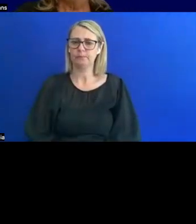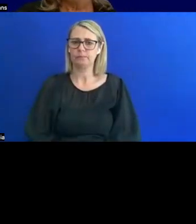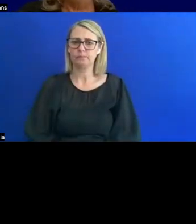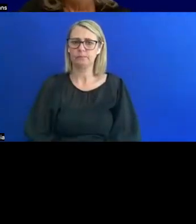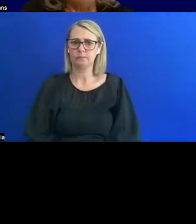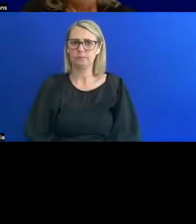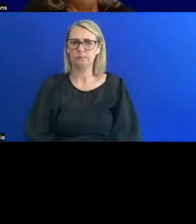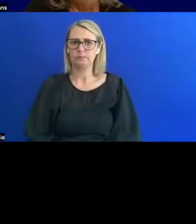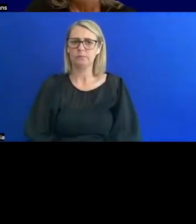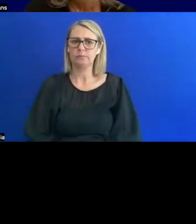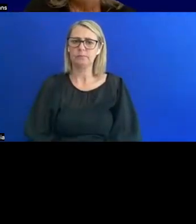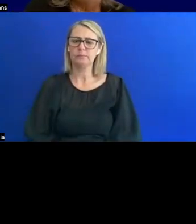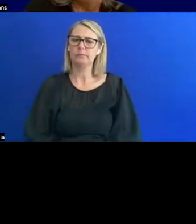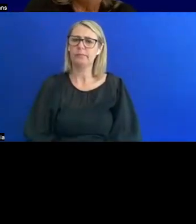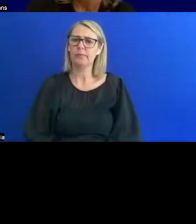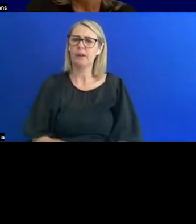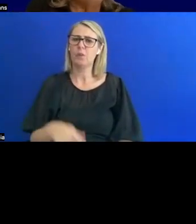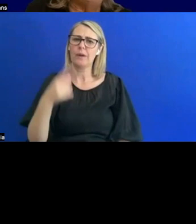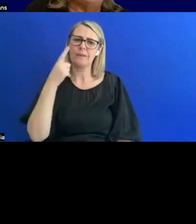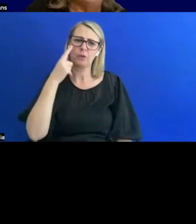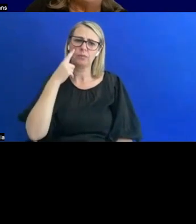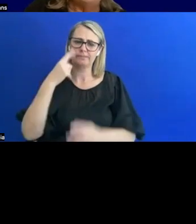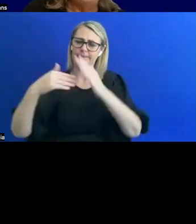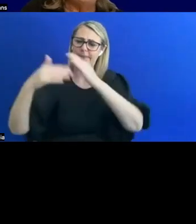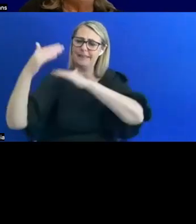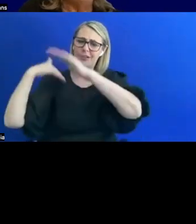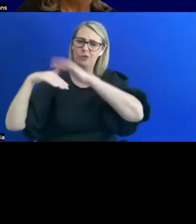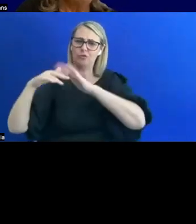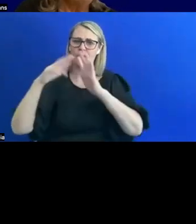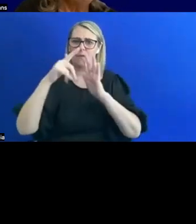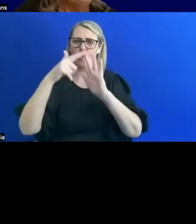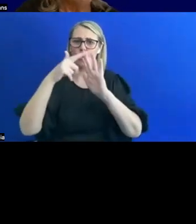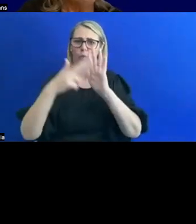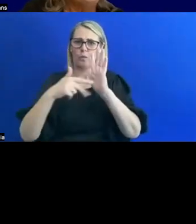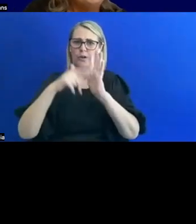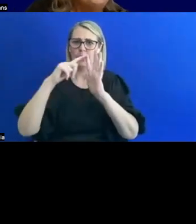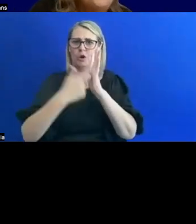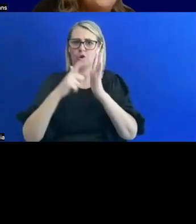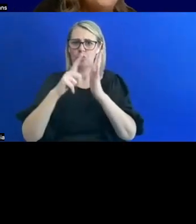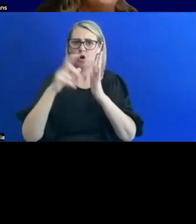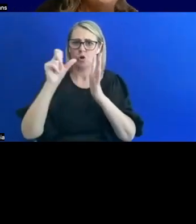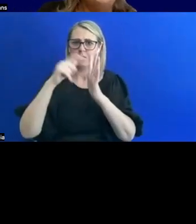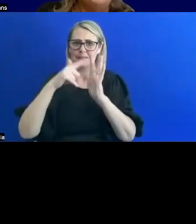Now look a little bit about the history of interoception because this is not new. This